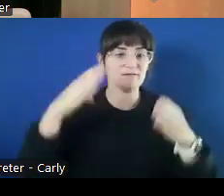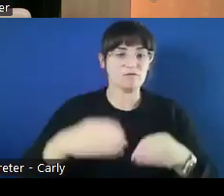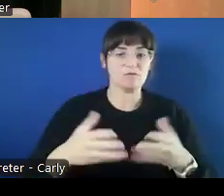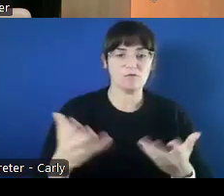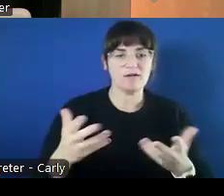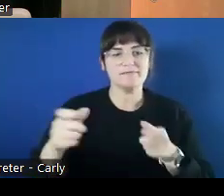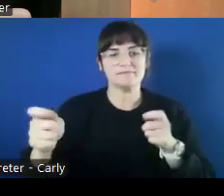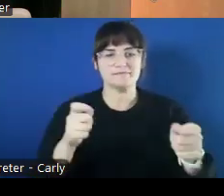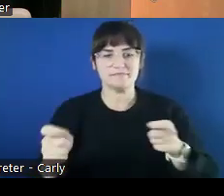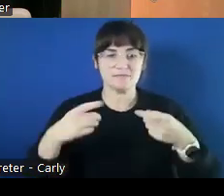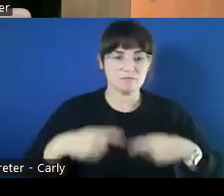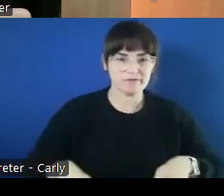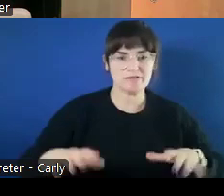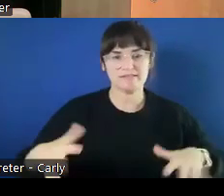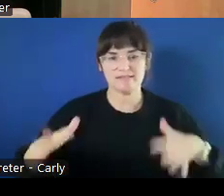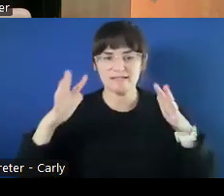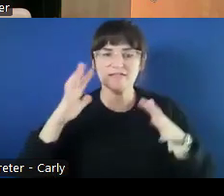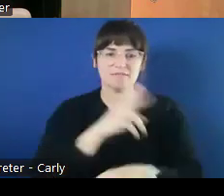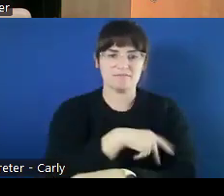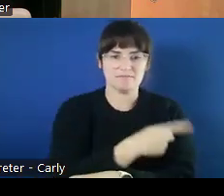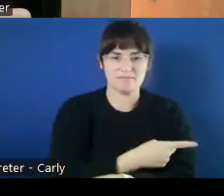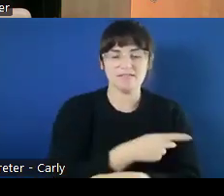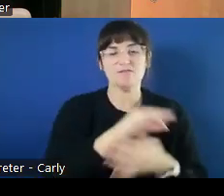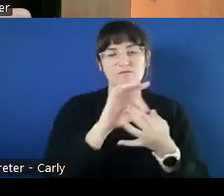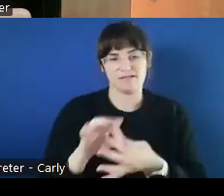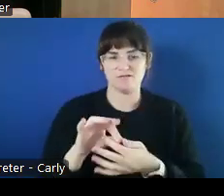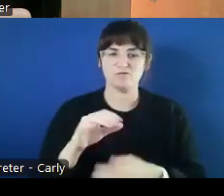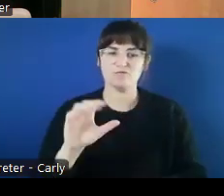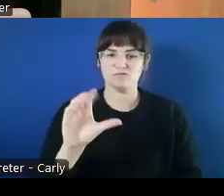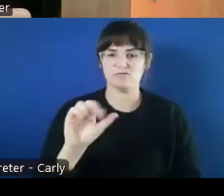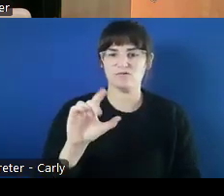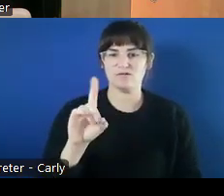as promoting health well-being and health behavior and adherence in this population